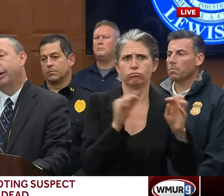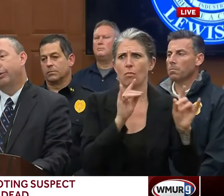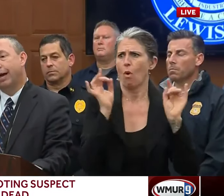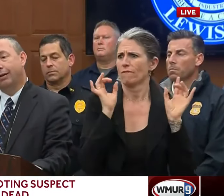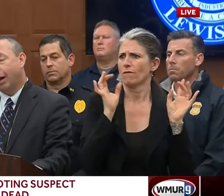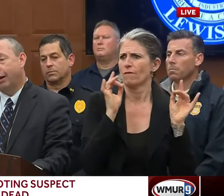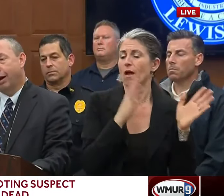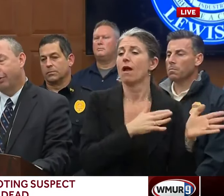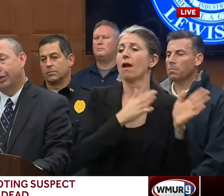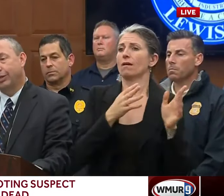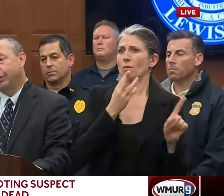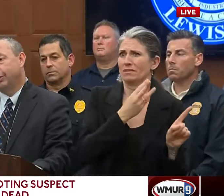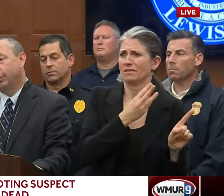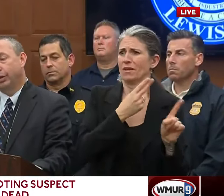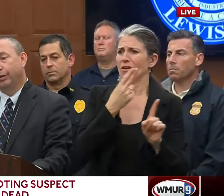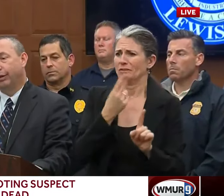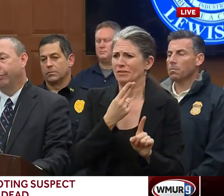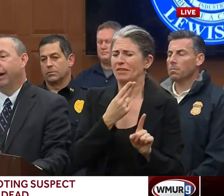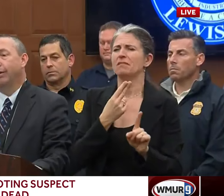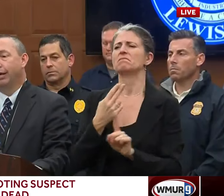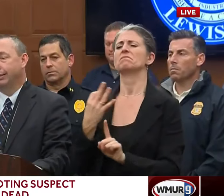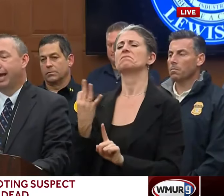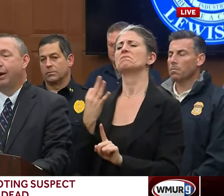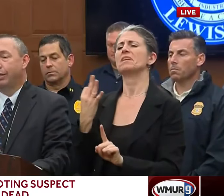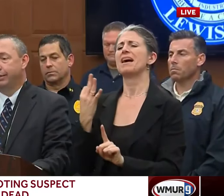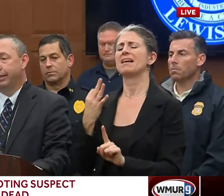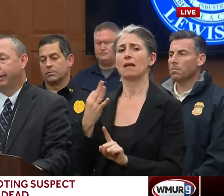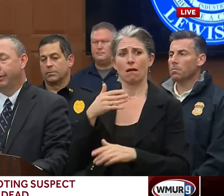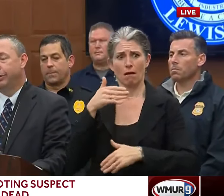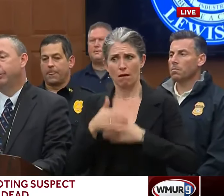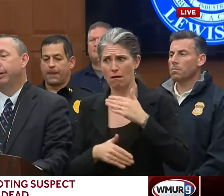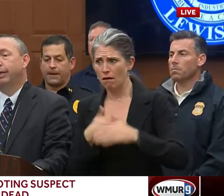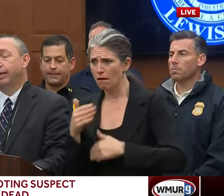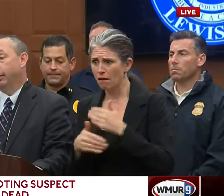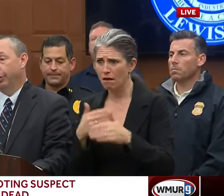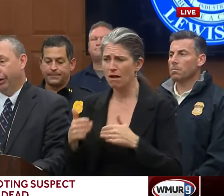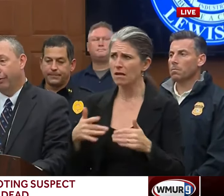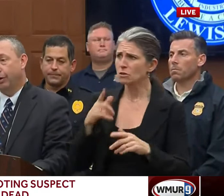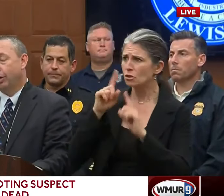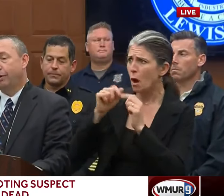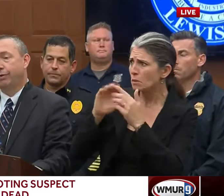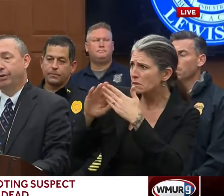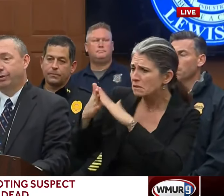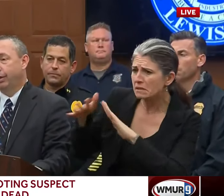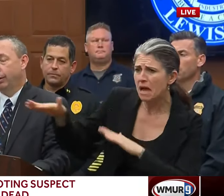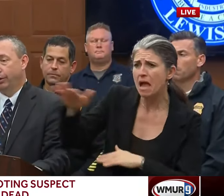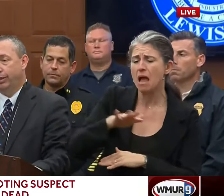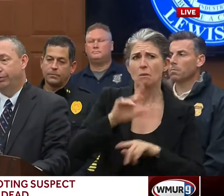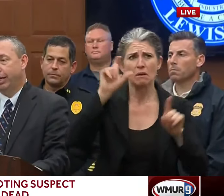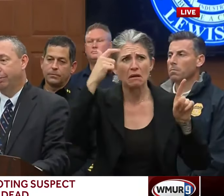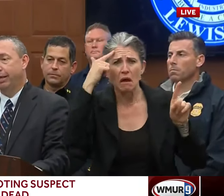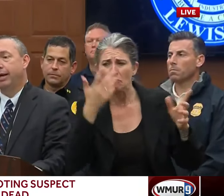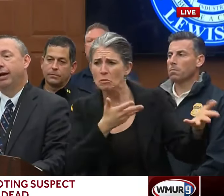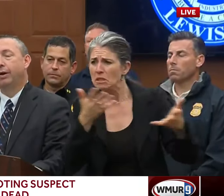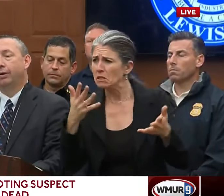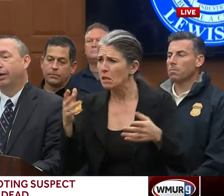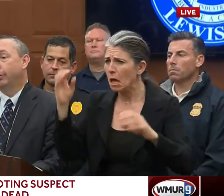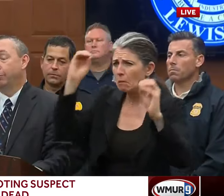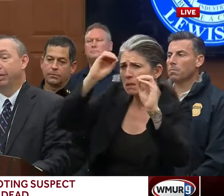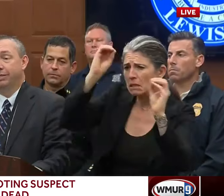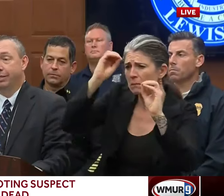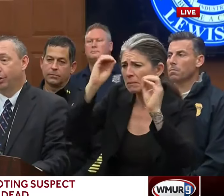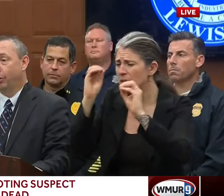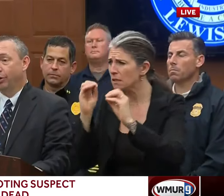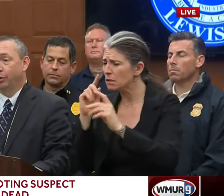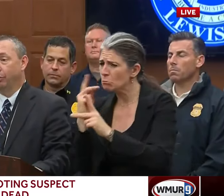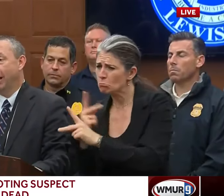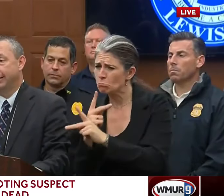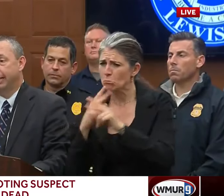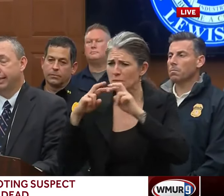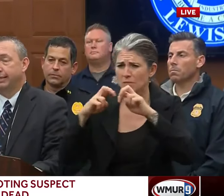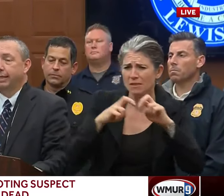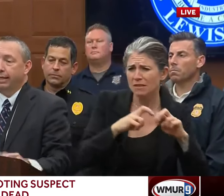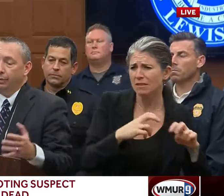AND AS THINGS PROGRESSED OVER THE NEXT FEW DAYS SINCE WEDNESDAY TO NOW, WE’VE HAD A LOT OF CONVERSATIONS WITH VARIOUS TOWN AND CITY LEADERSHIP, WITH THE GOVERNOR’S